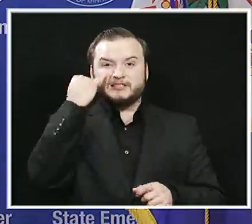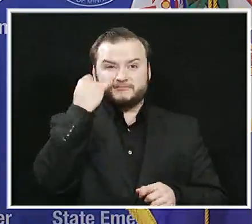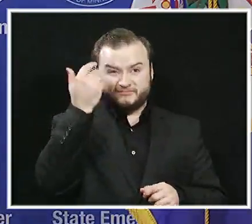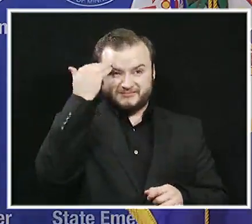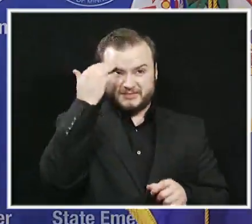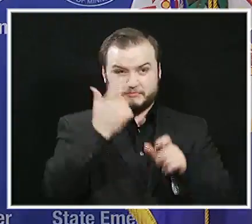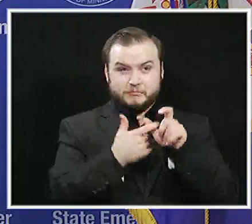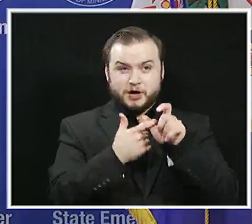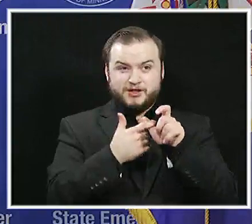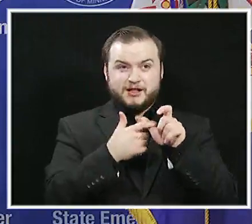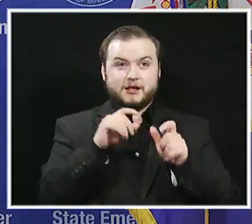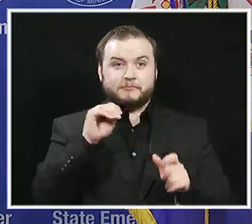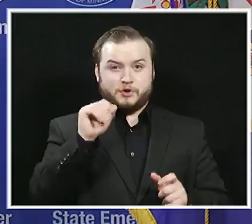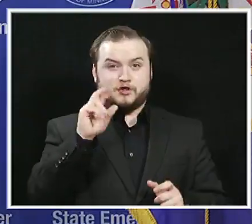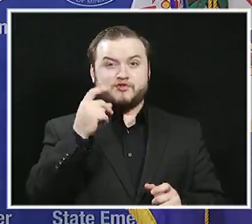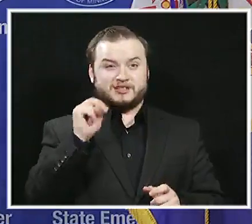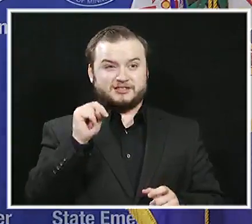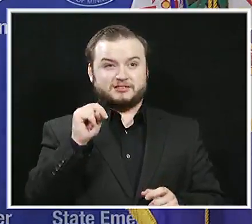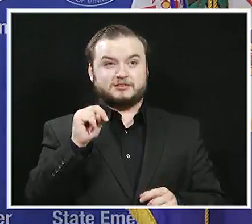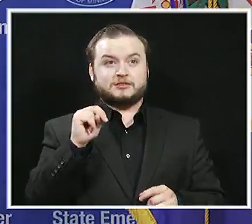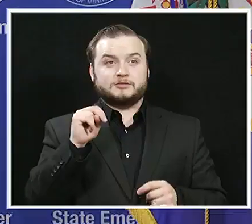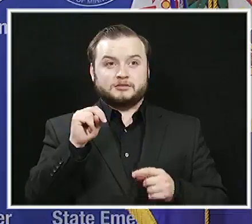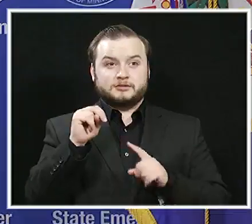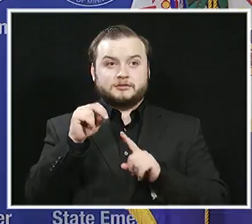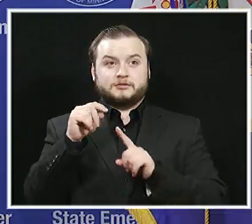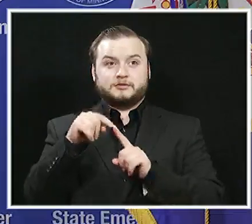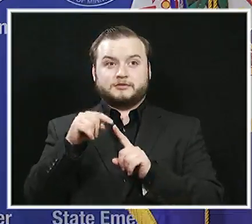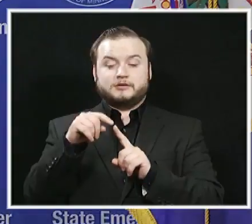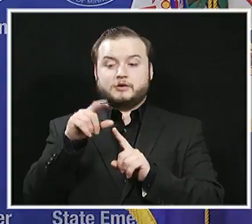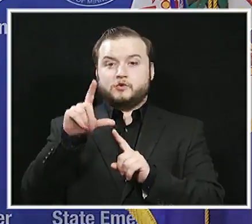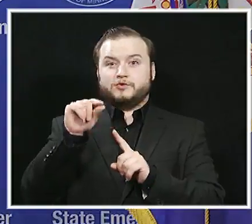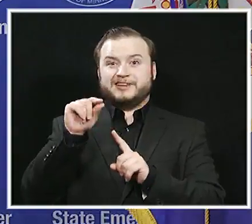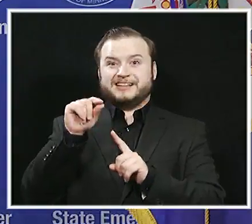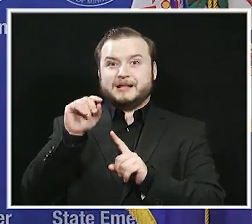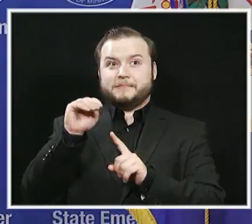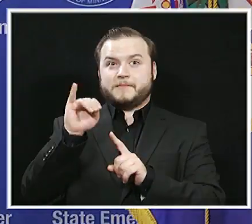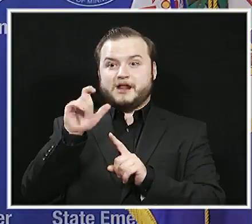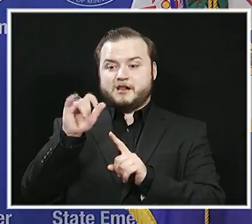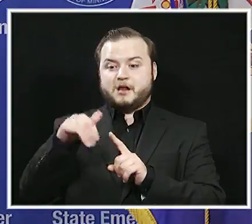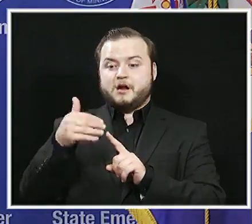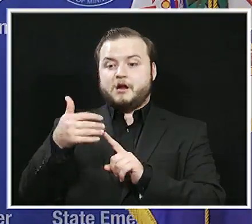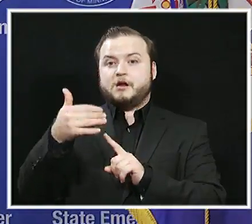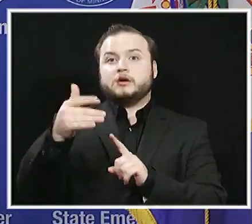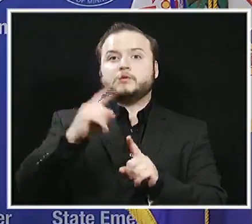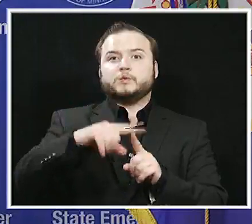we're a ways down that. People say, oh, we're at mile